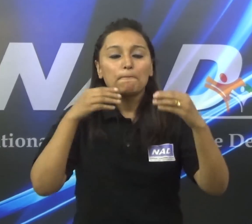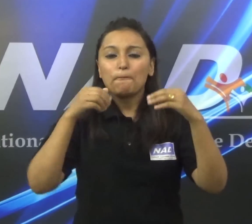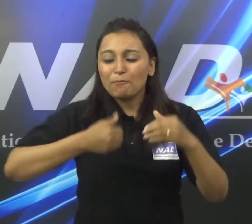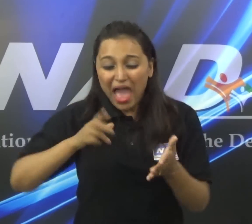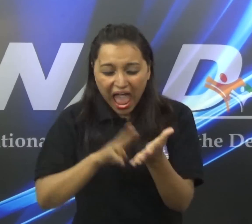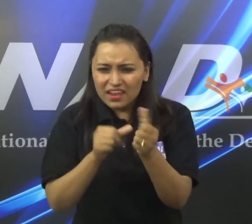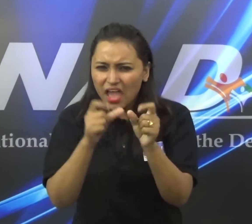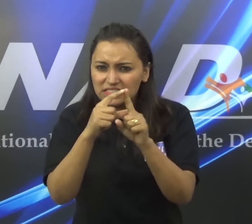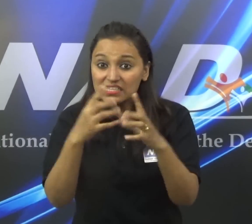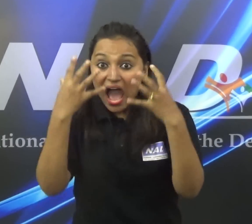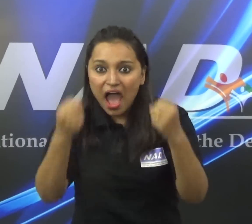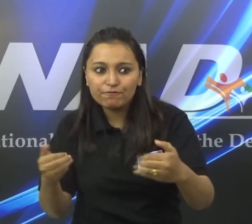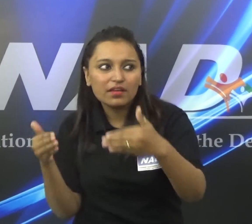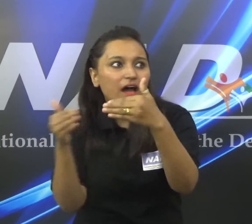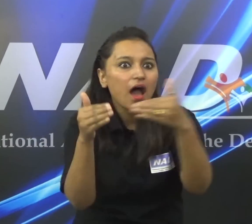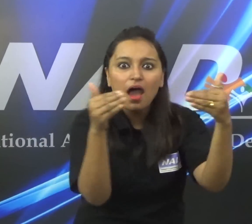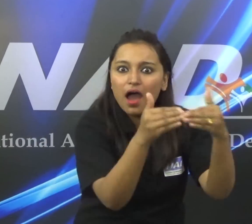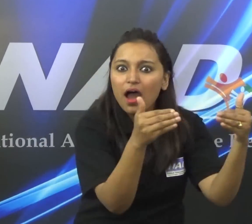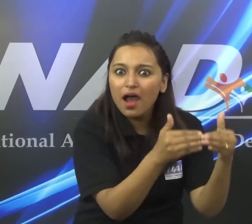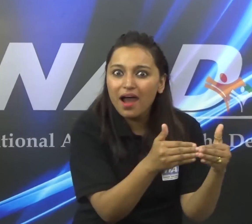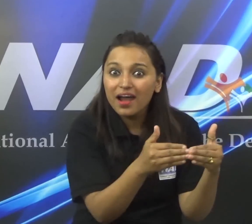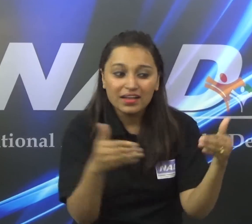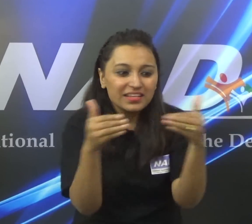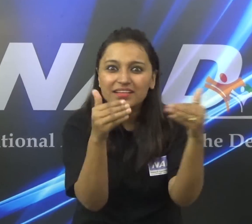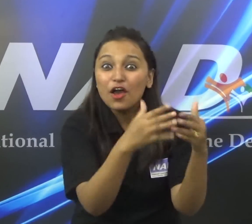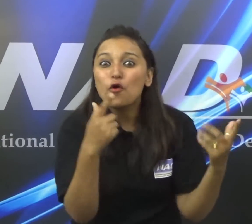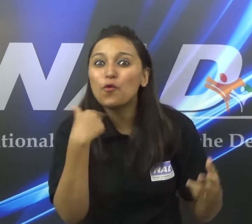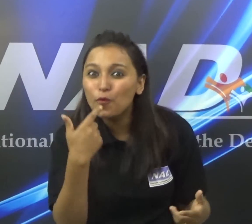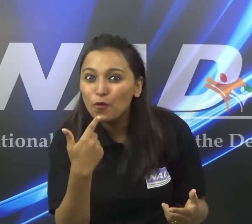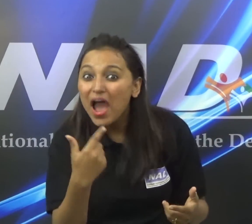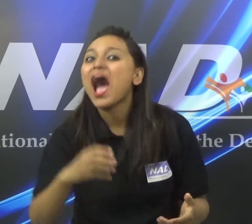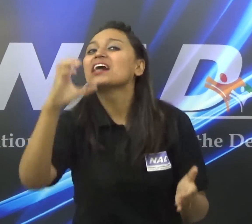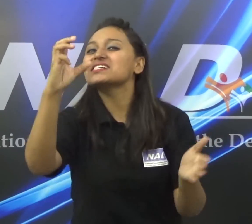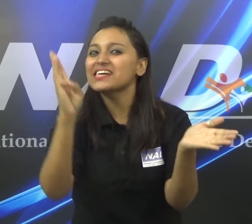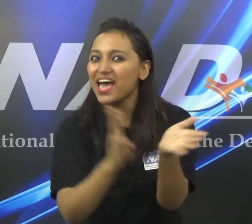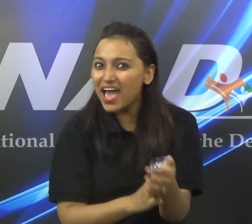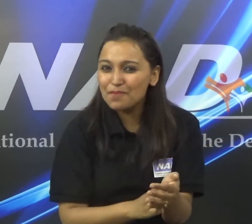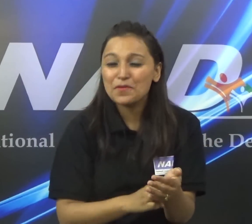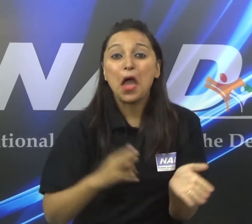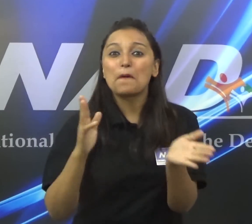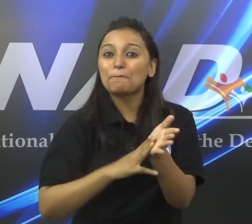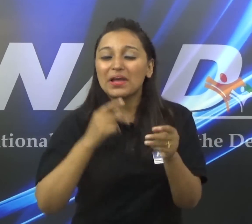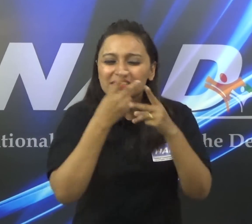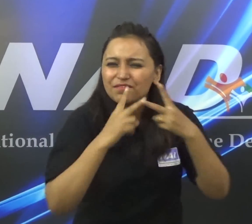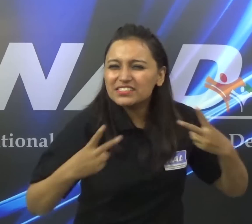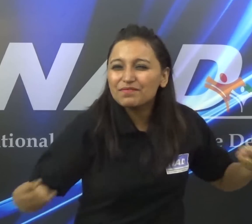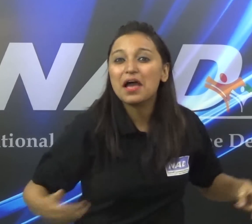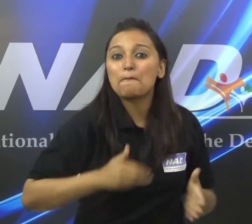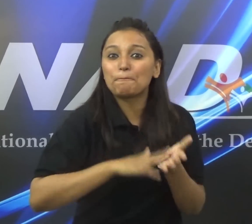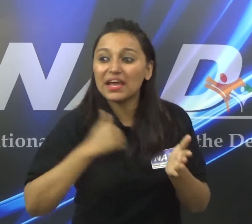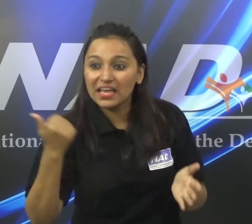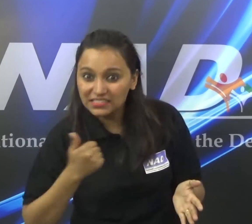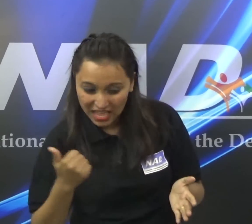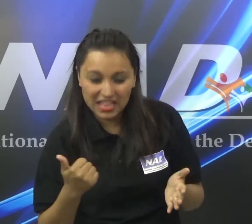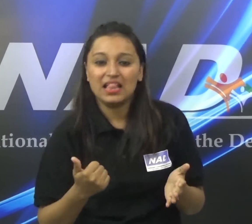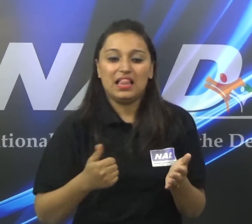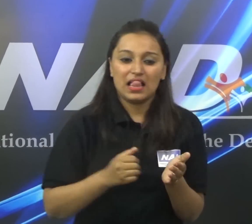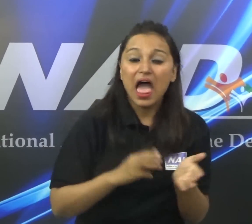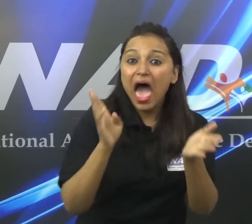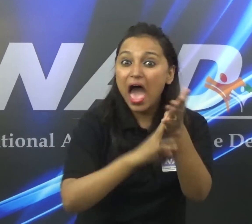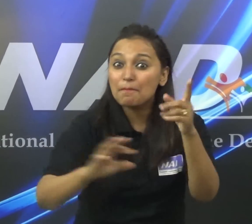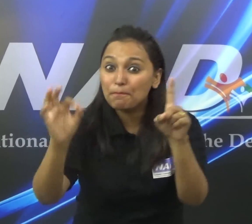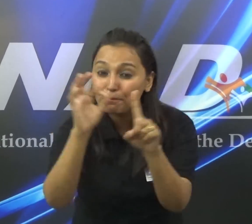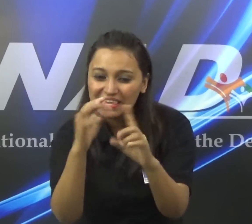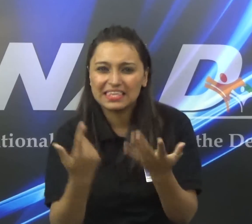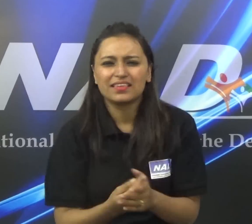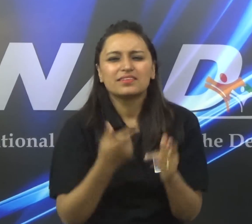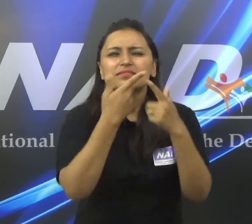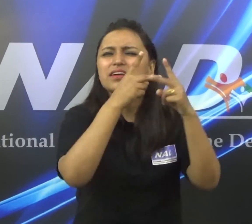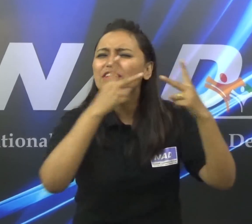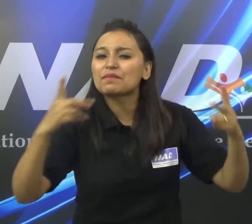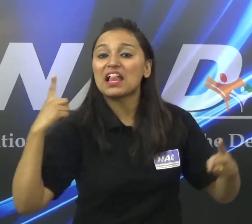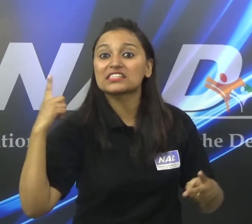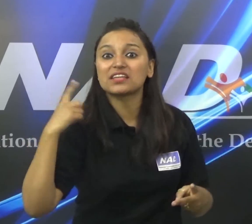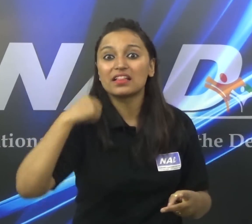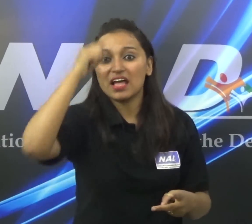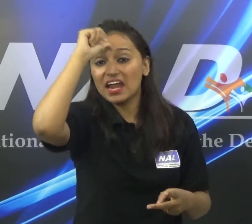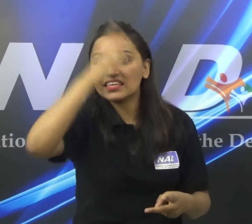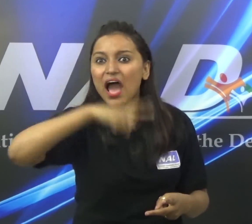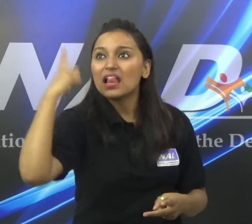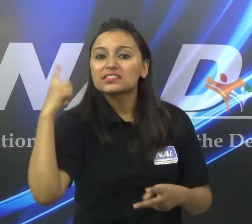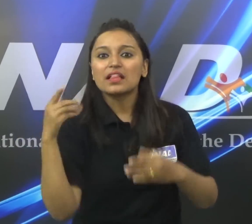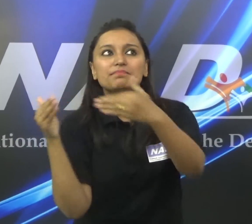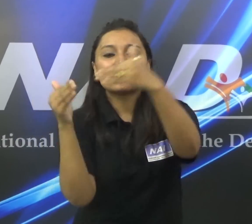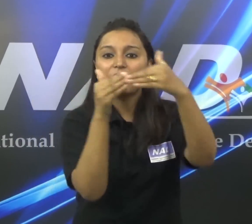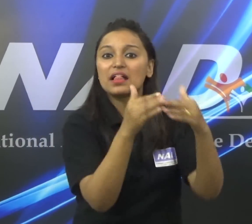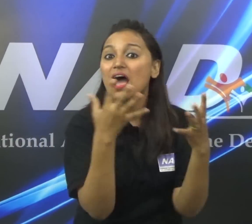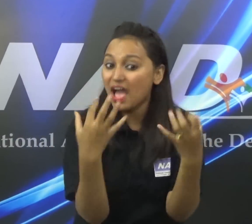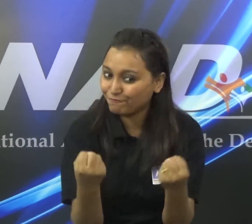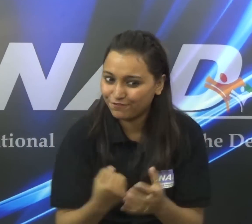NAD has had meeting with ministeries, MPs etc.